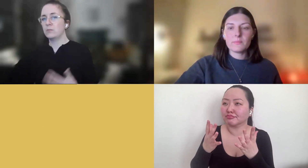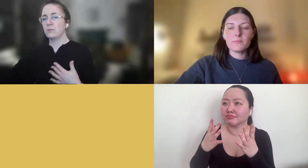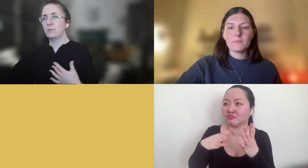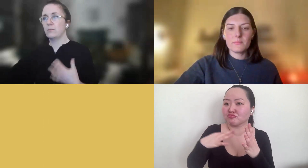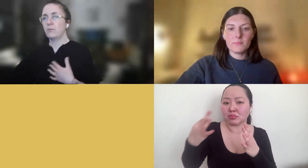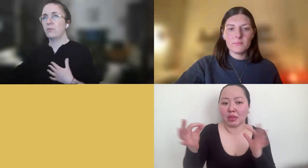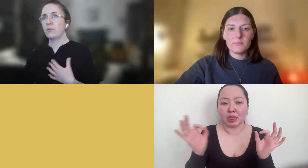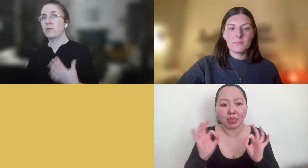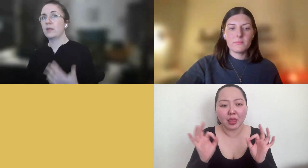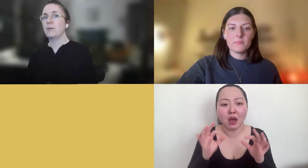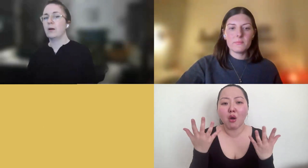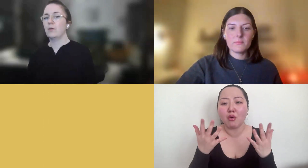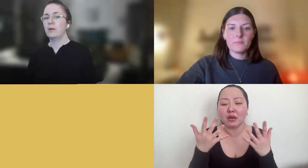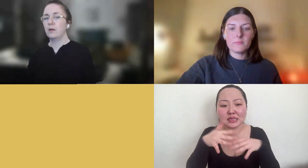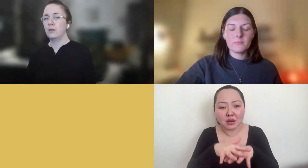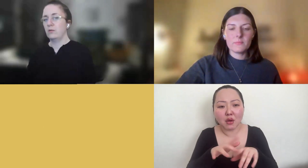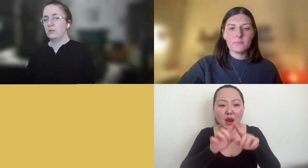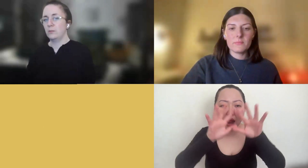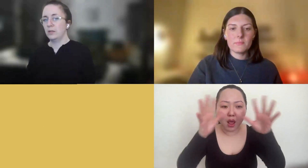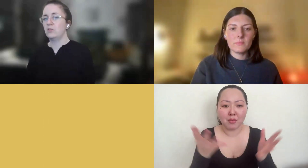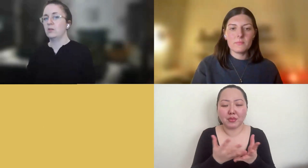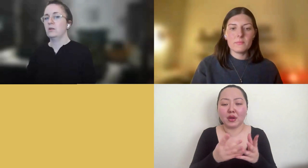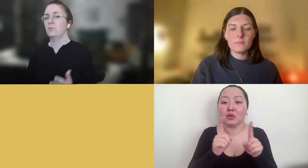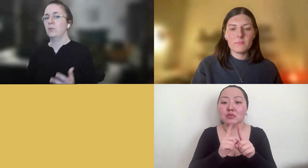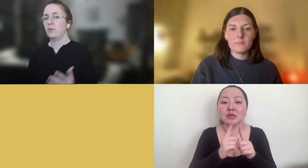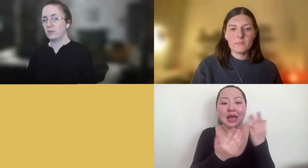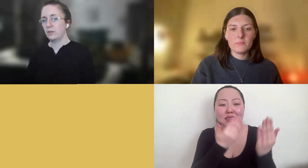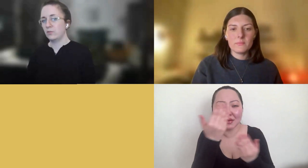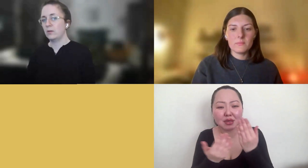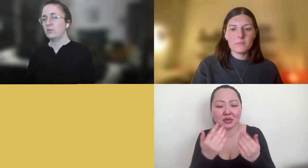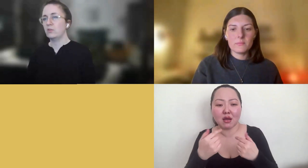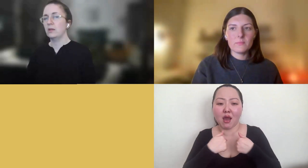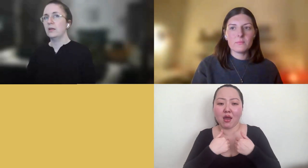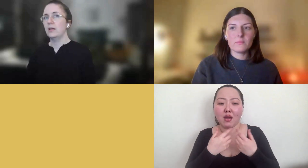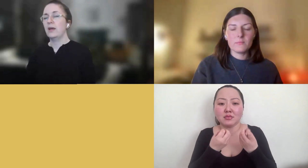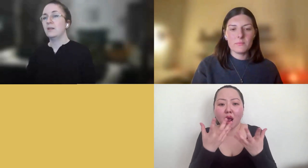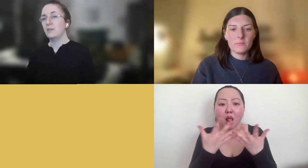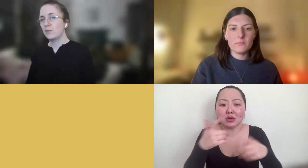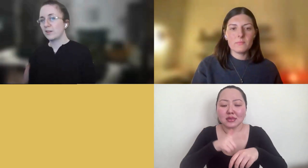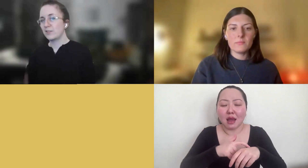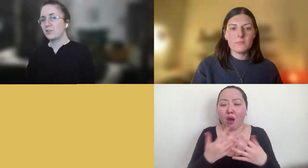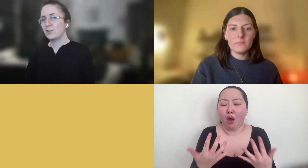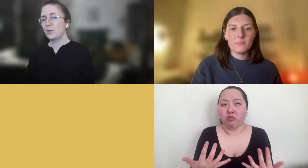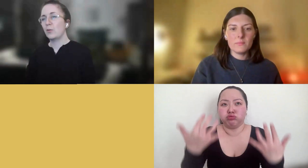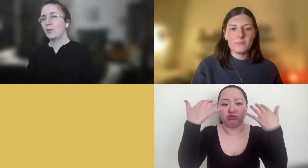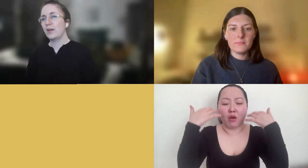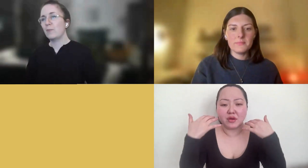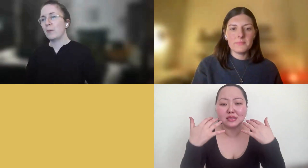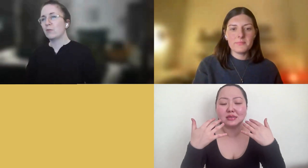of thinking about overstimulation and processing information and actually, about your point, Emma,